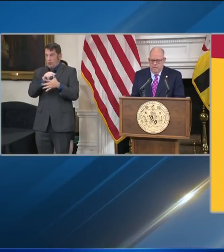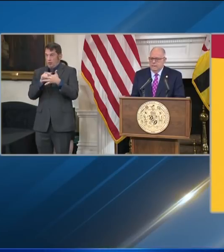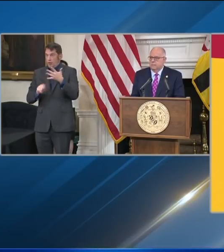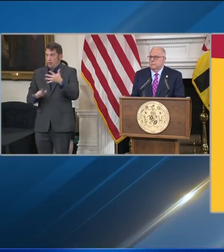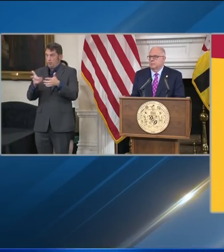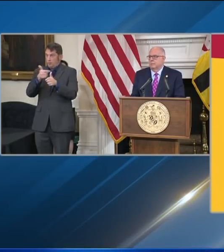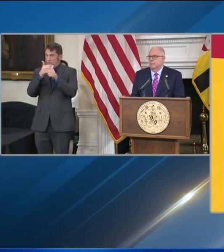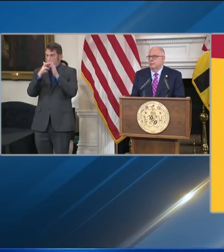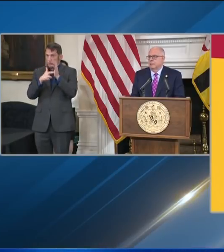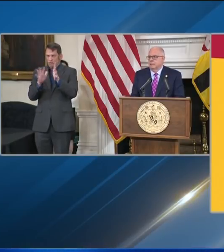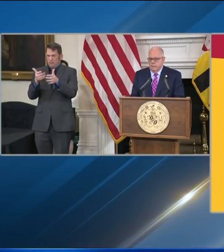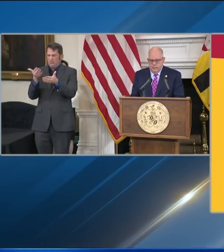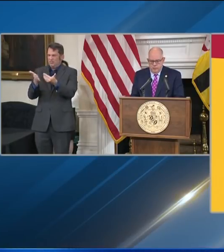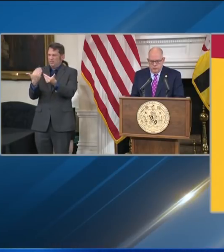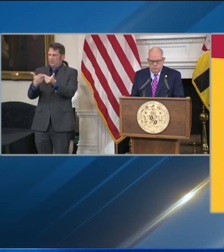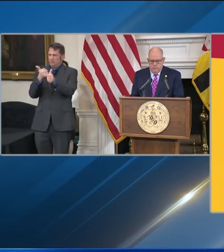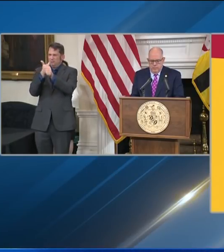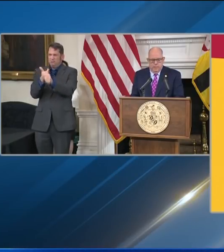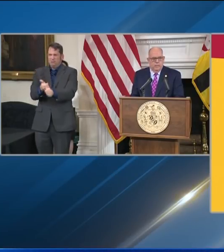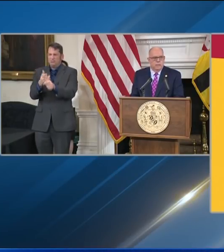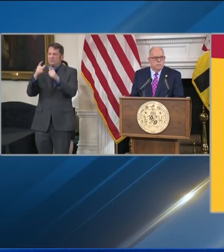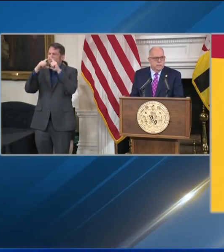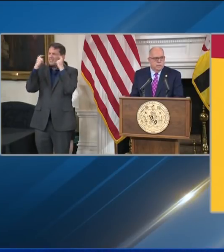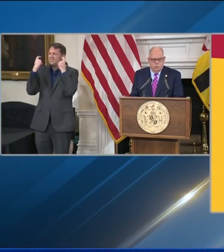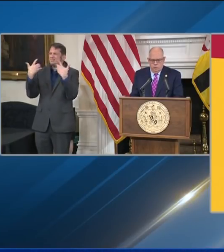THIS VERY SIMPLE STEP.